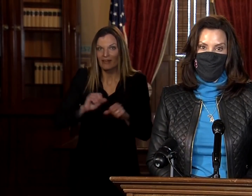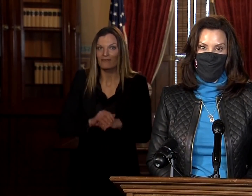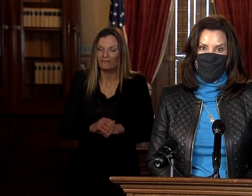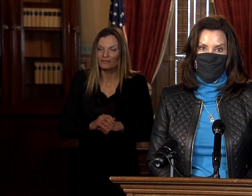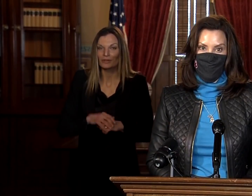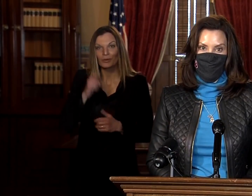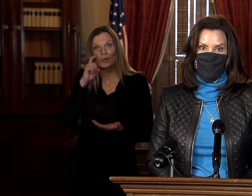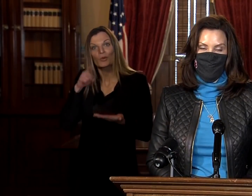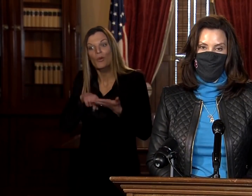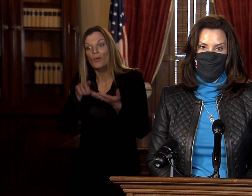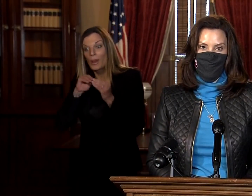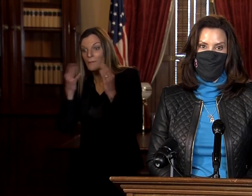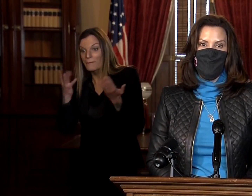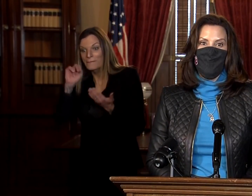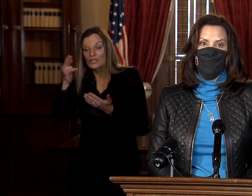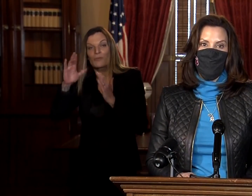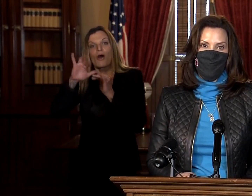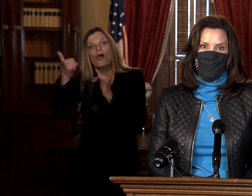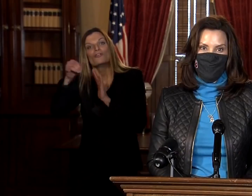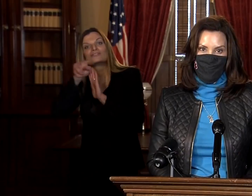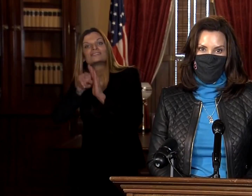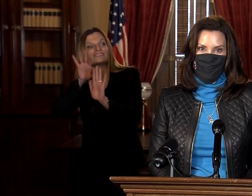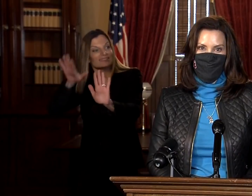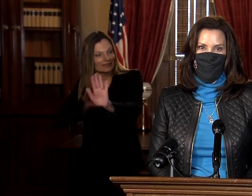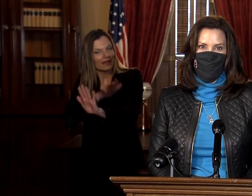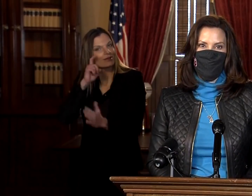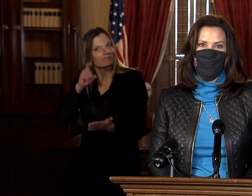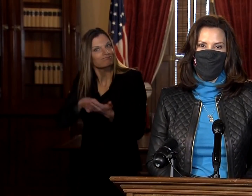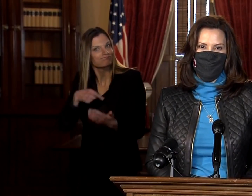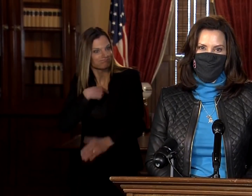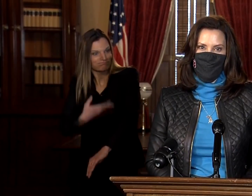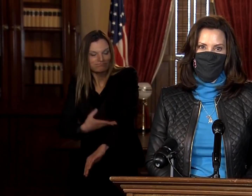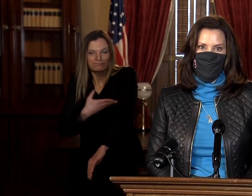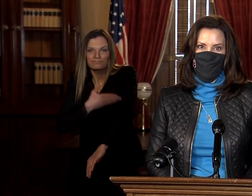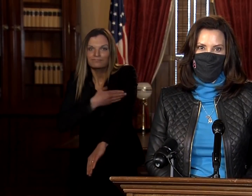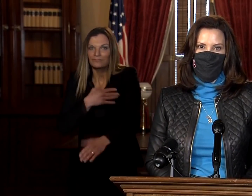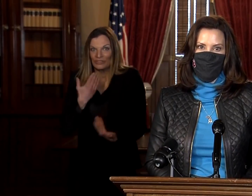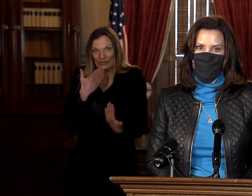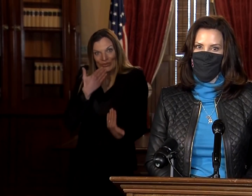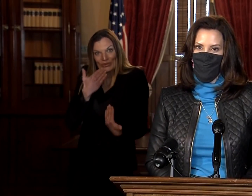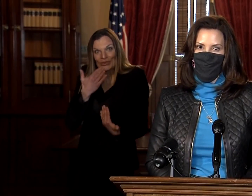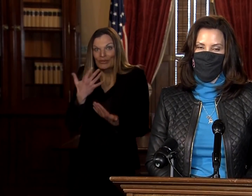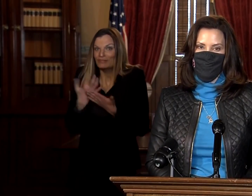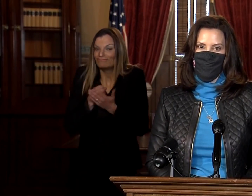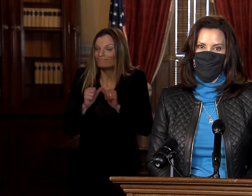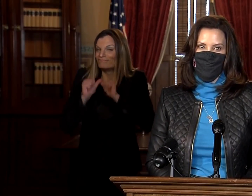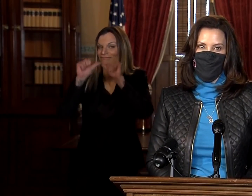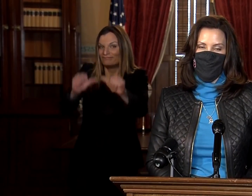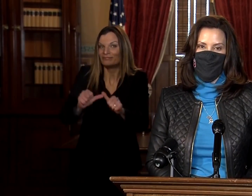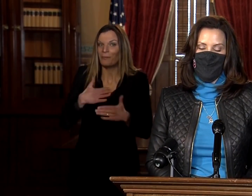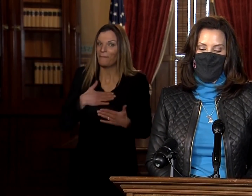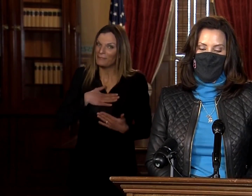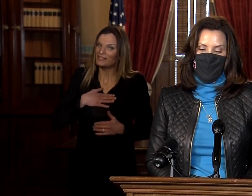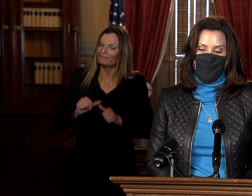continue to double down. You’ve been doing a great job You’ve been doing a great job when you see how Michigan when you see how Michigan compares to the rest of the compares to the rest of the country, we want to keep moving country, we want to keep moving forward.